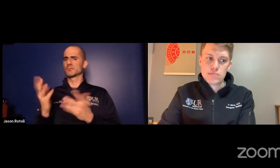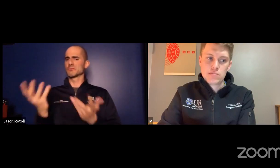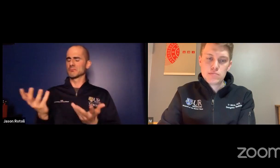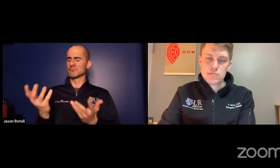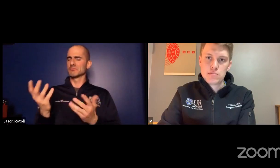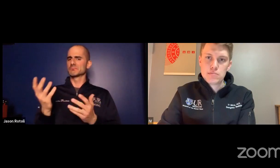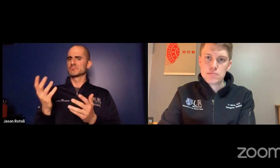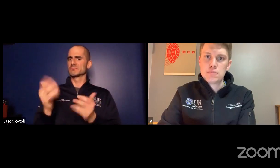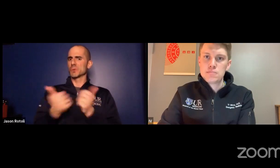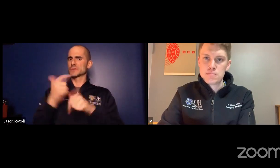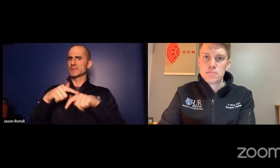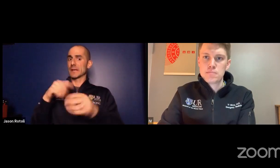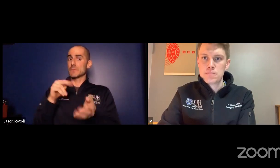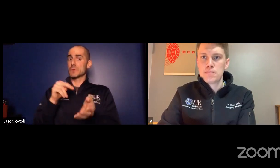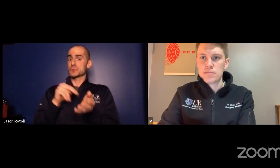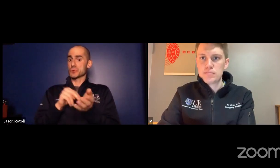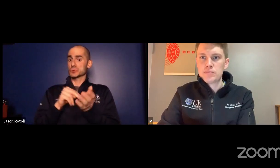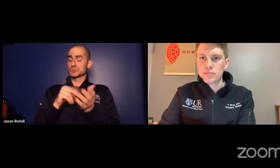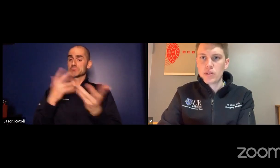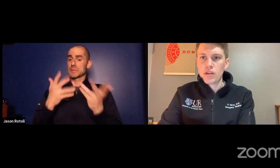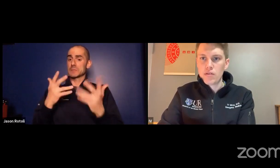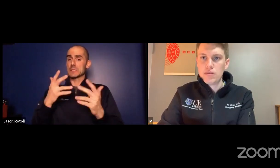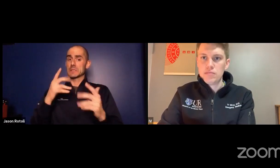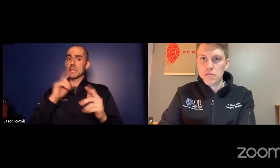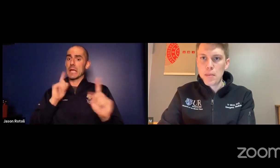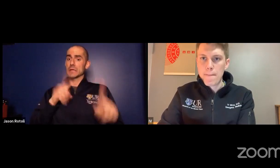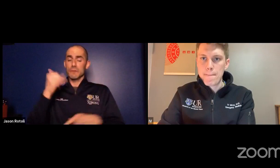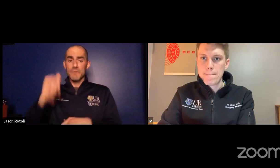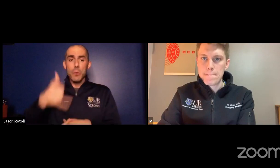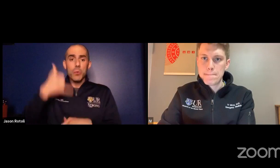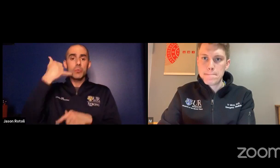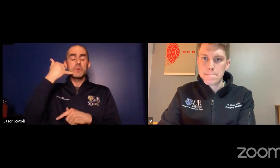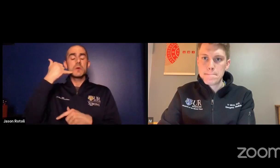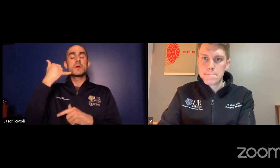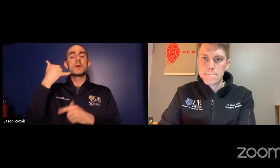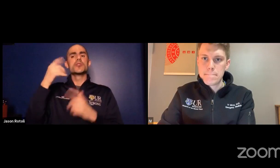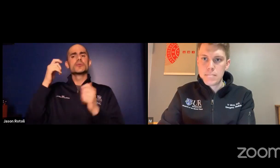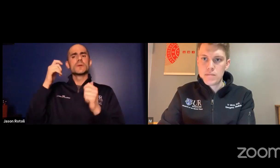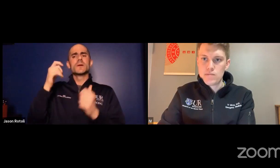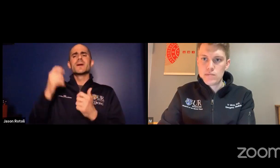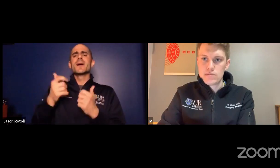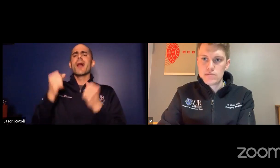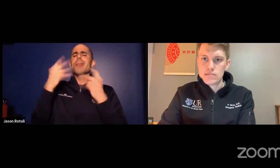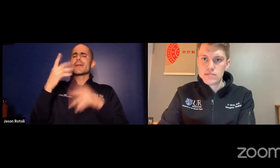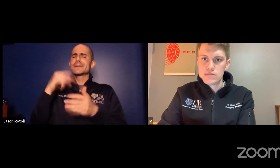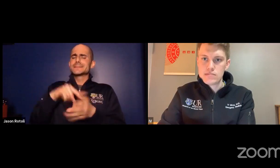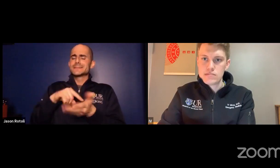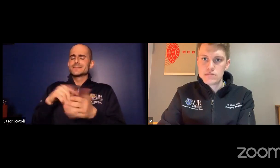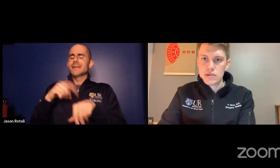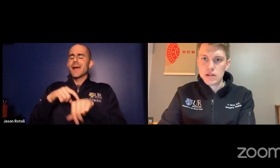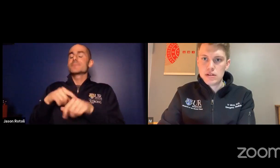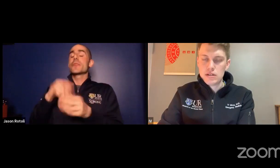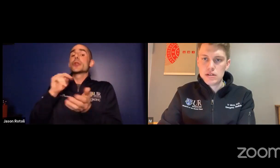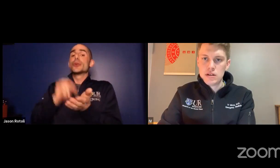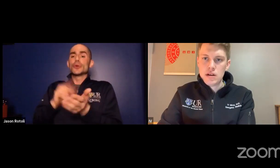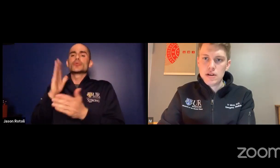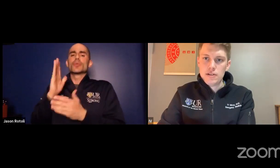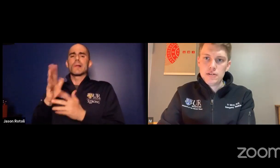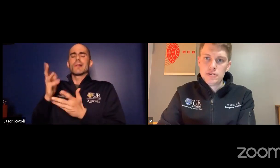someone would know if you're having a stroke. Those are the things they look for in the indications.